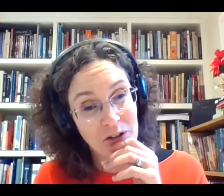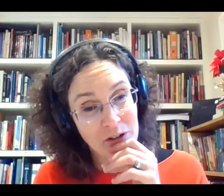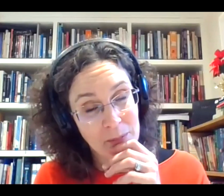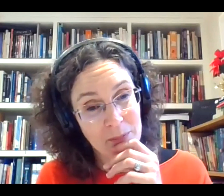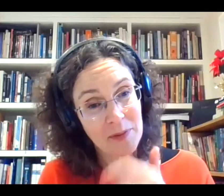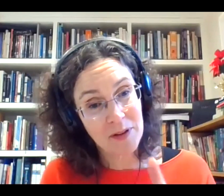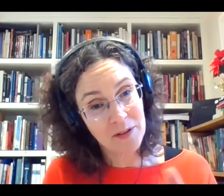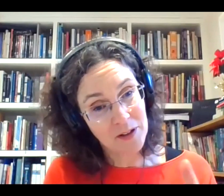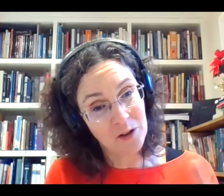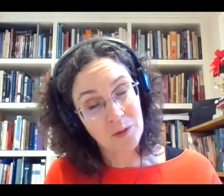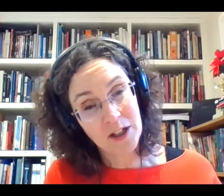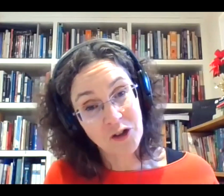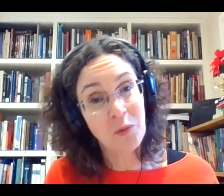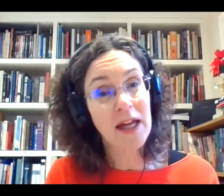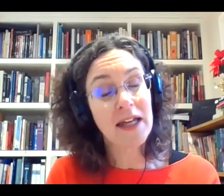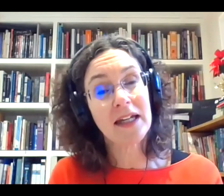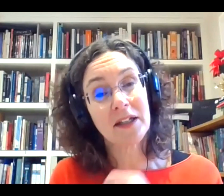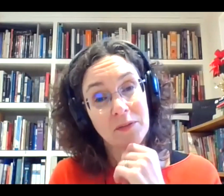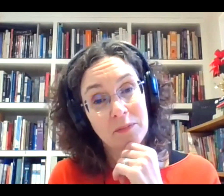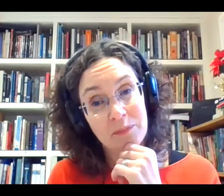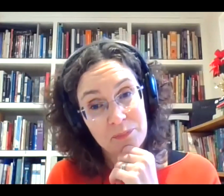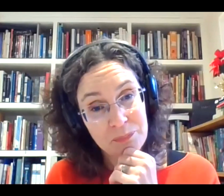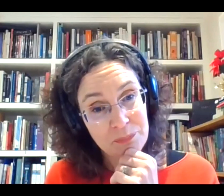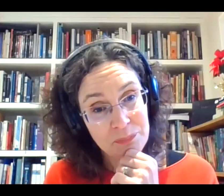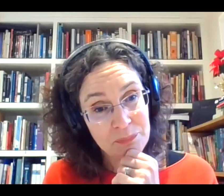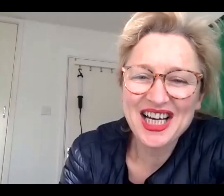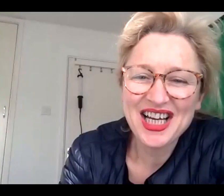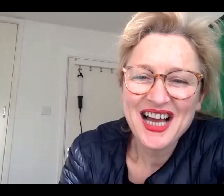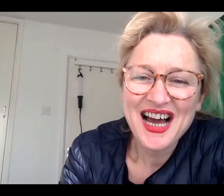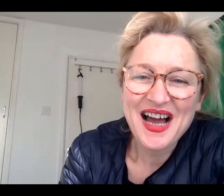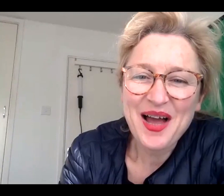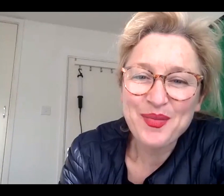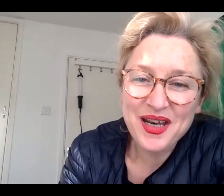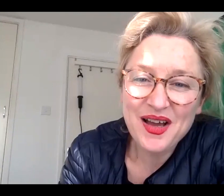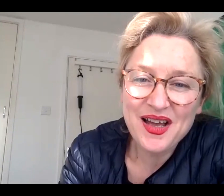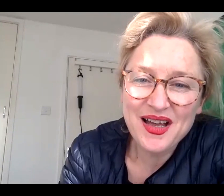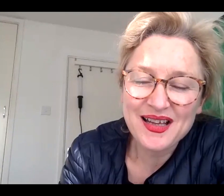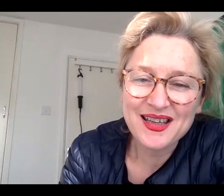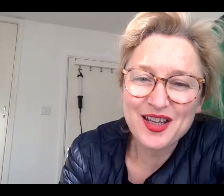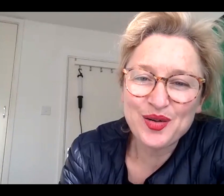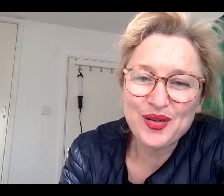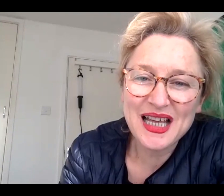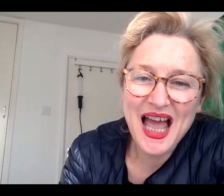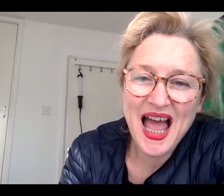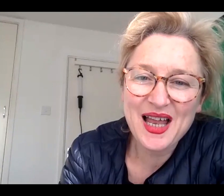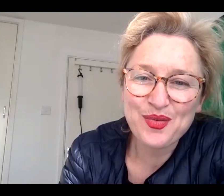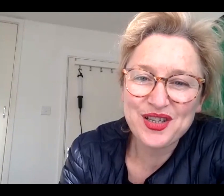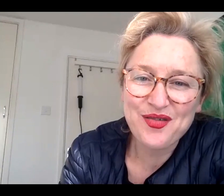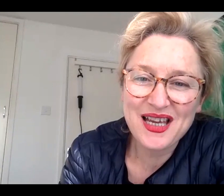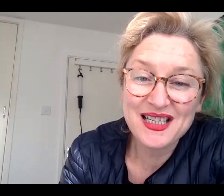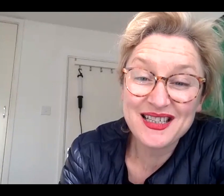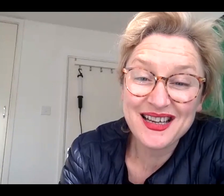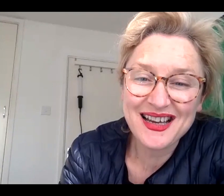you thought, you know, and your way in. Amanda: Yeah, I mean, you know, Lianne was the great